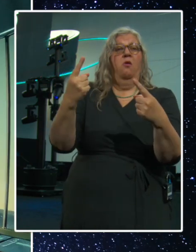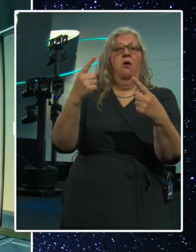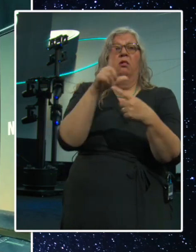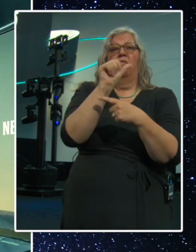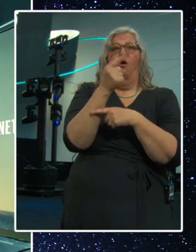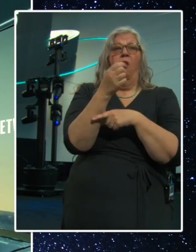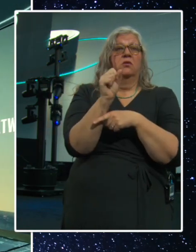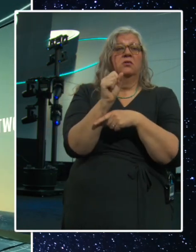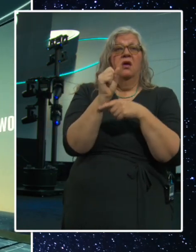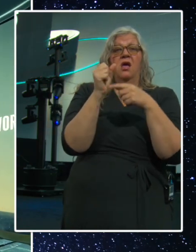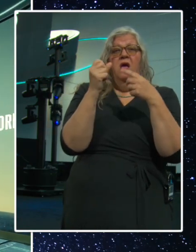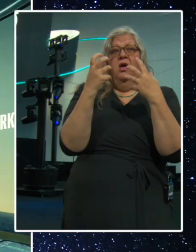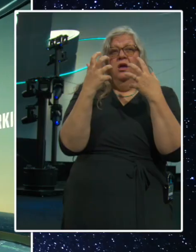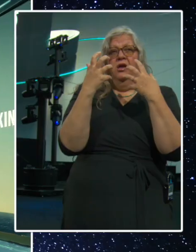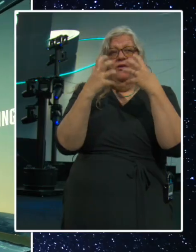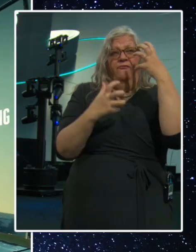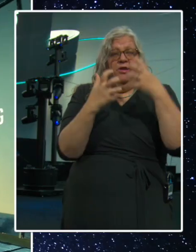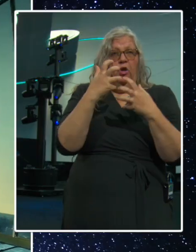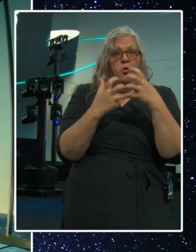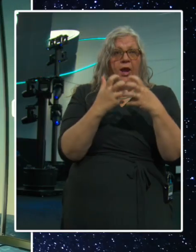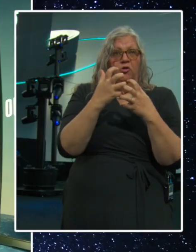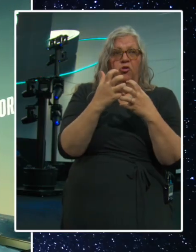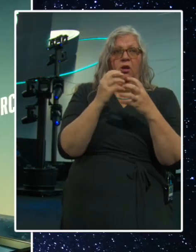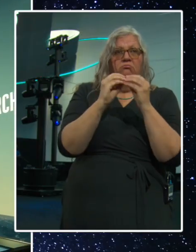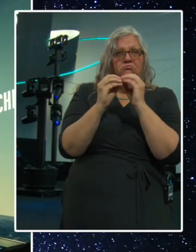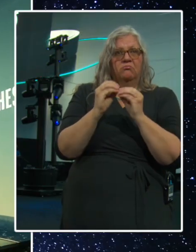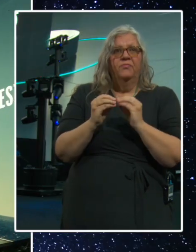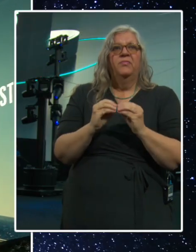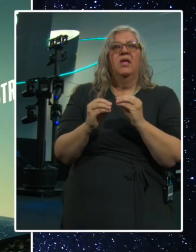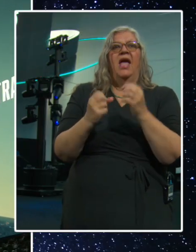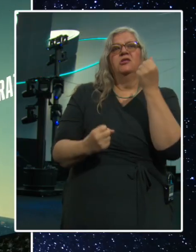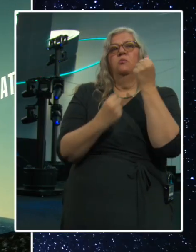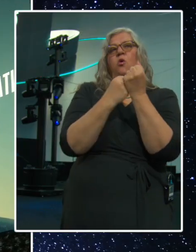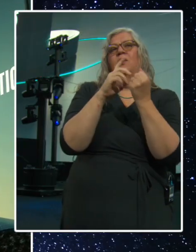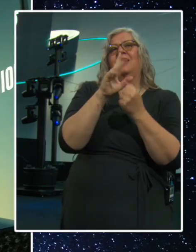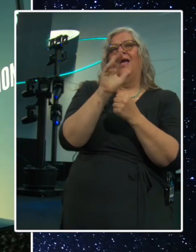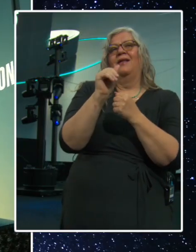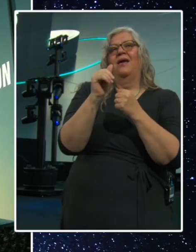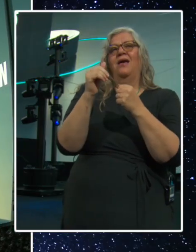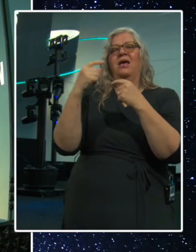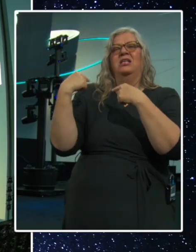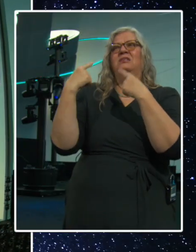configuration and support data spanning trillions of data points.